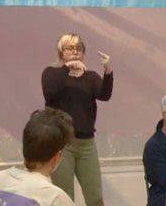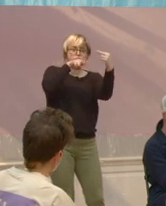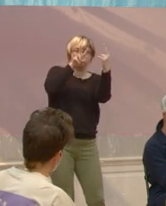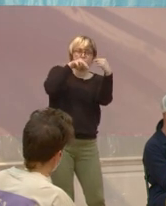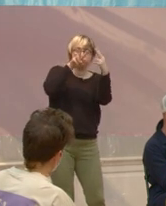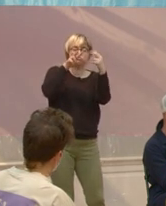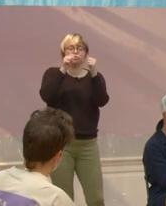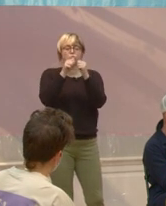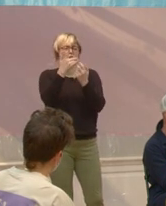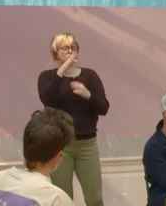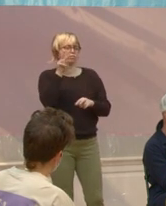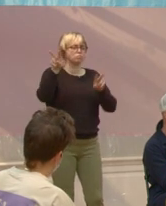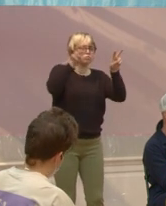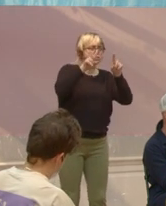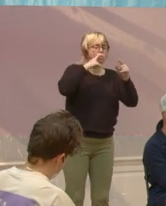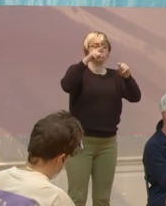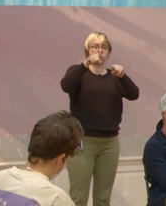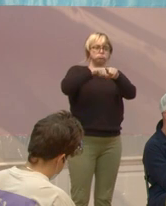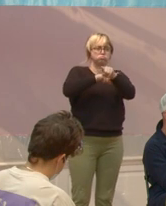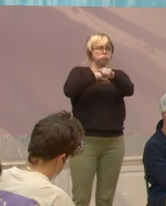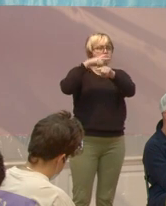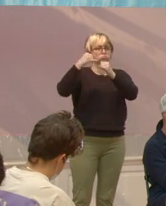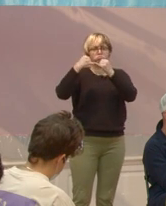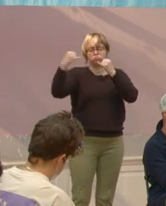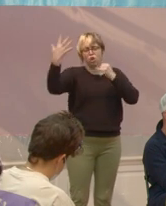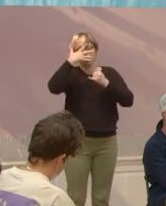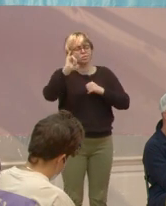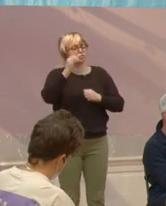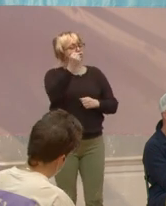viewership meant and what duration meant and so some of my